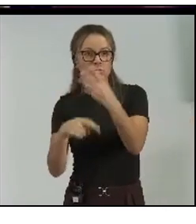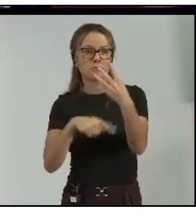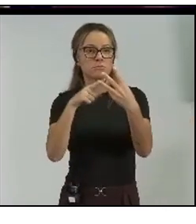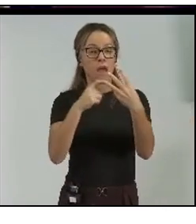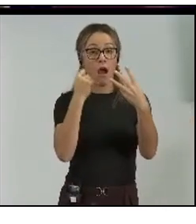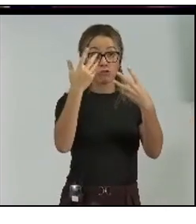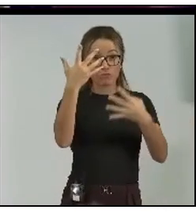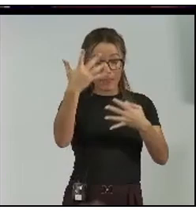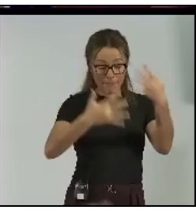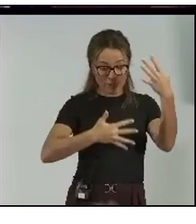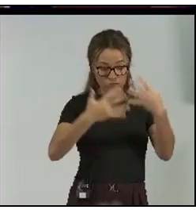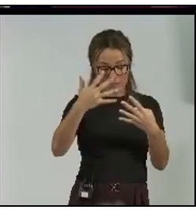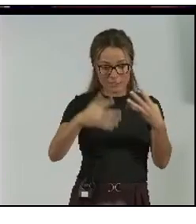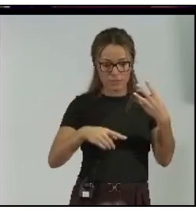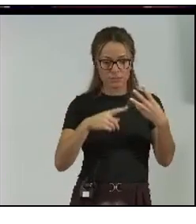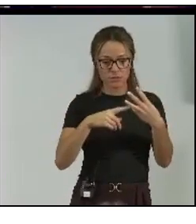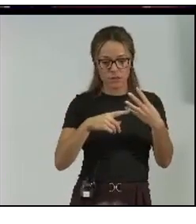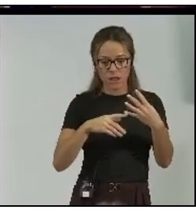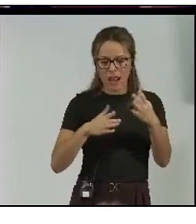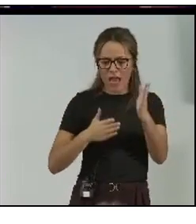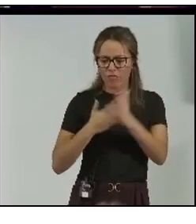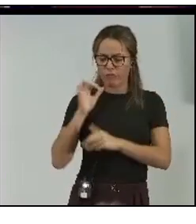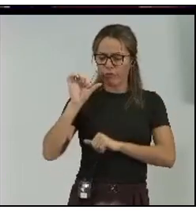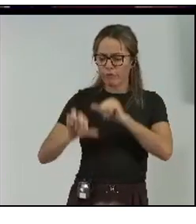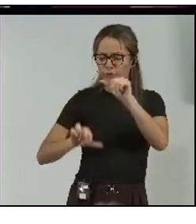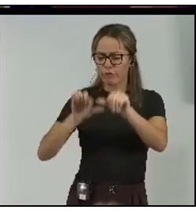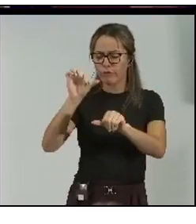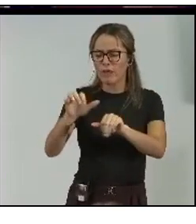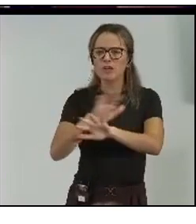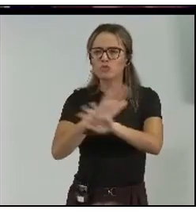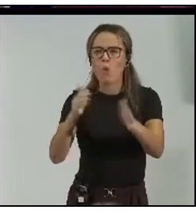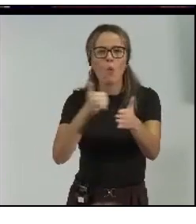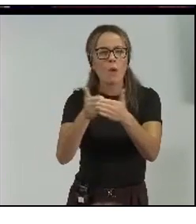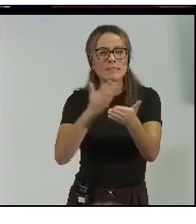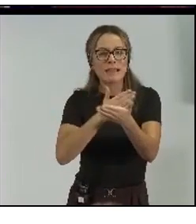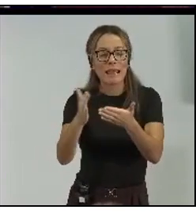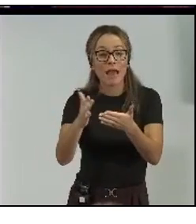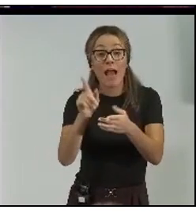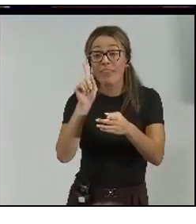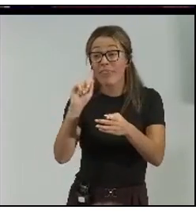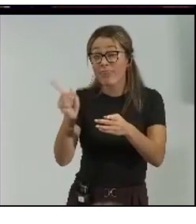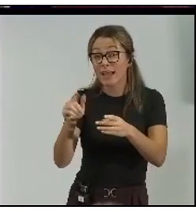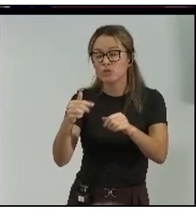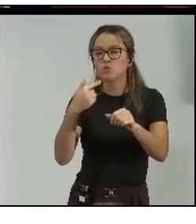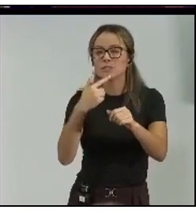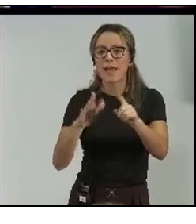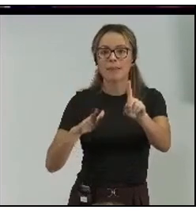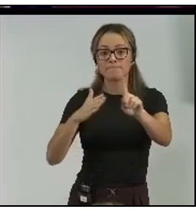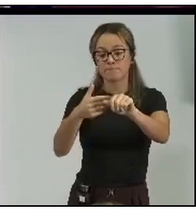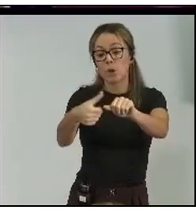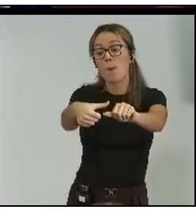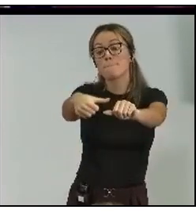each stage is not always obvious. You need to work backwards, I think. I think that's very clearly part of that communication and relationship building